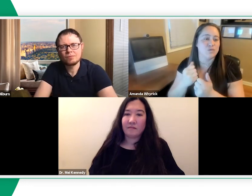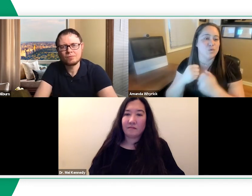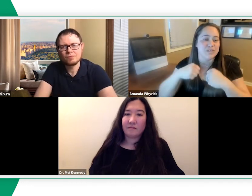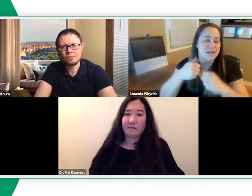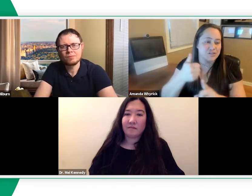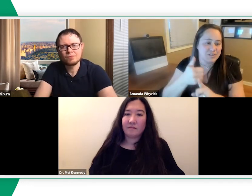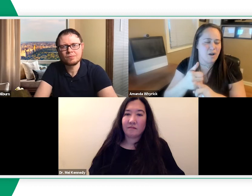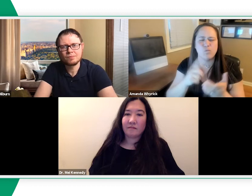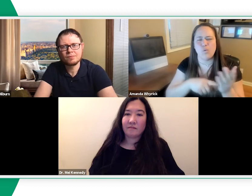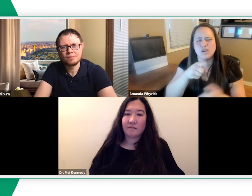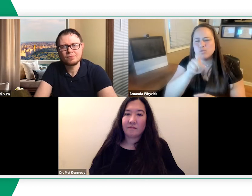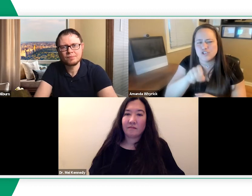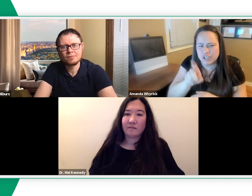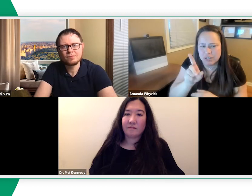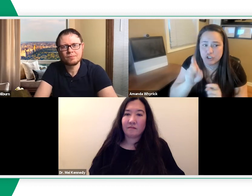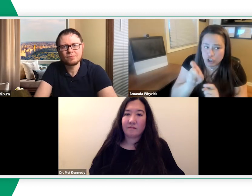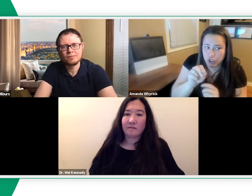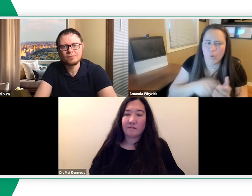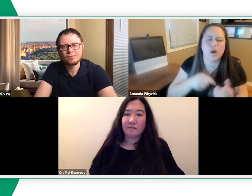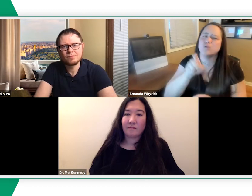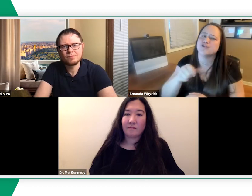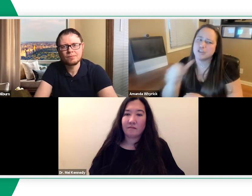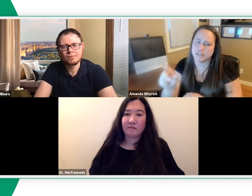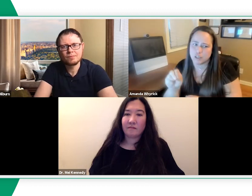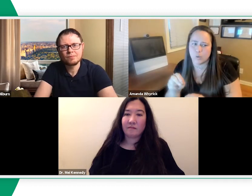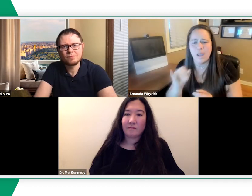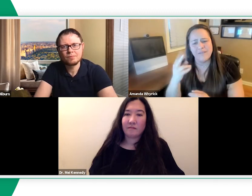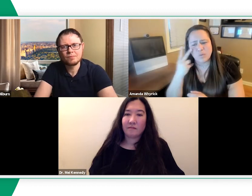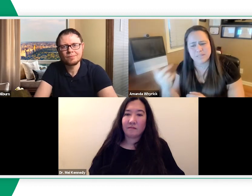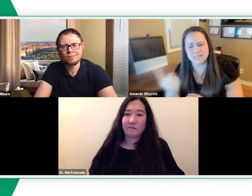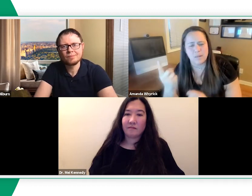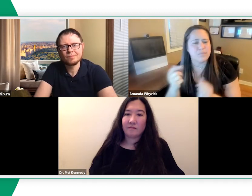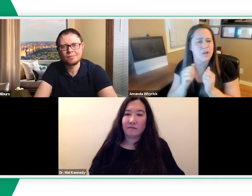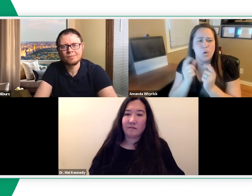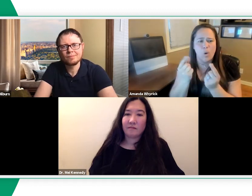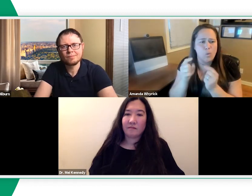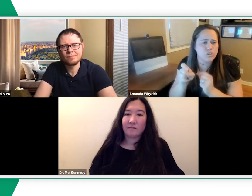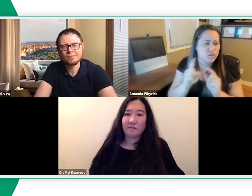how to protect yourself, what you should do, what you shouldn’t do, if you see something,